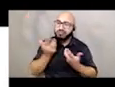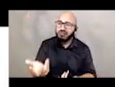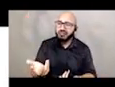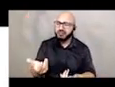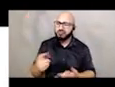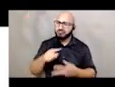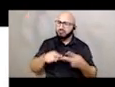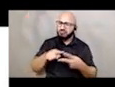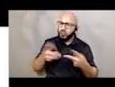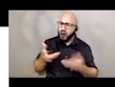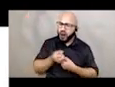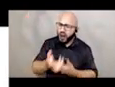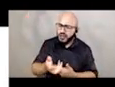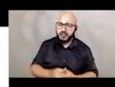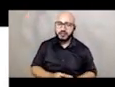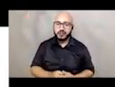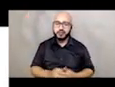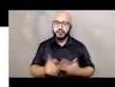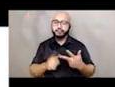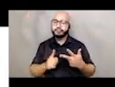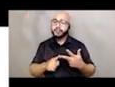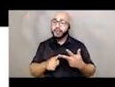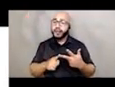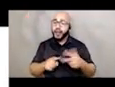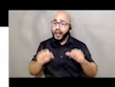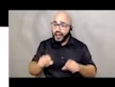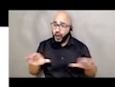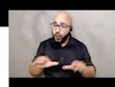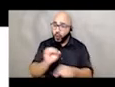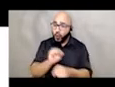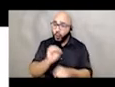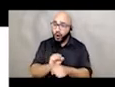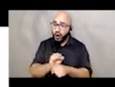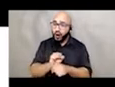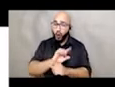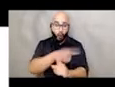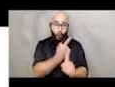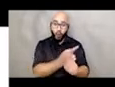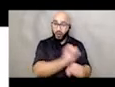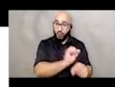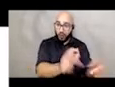And if at all possible can you do your work only at work during those hours?